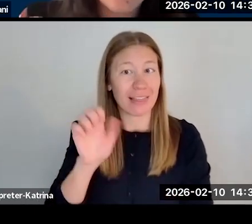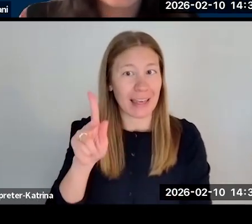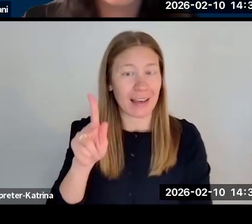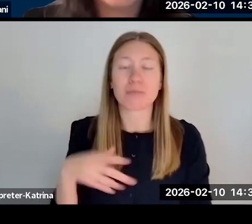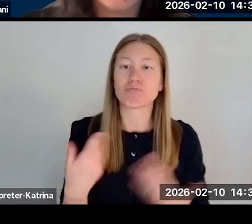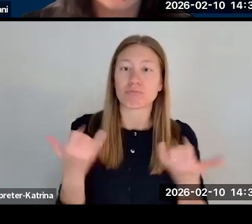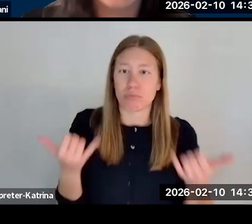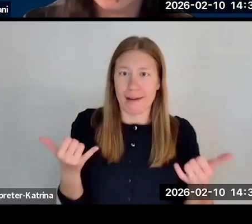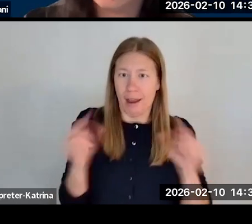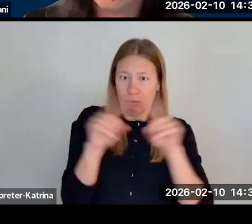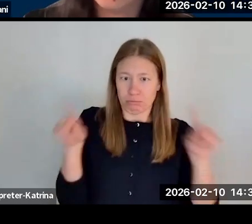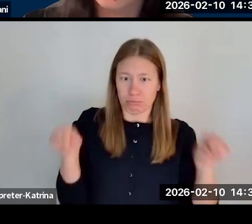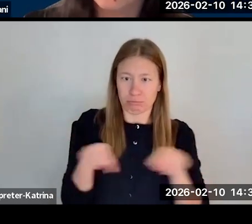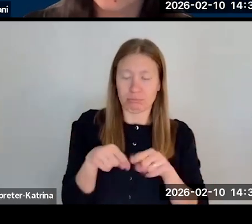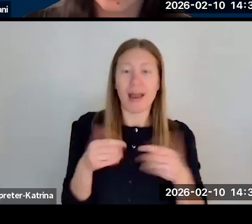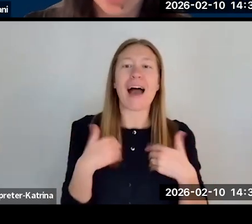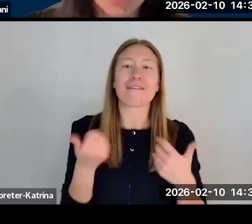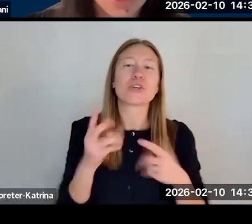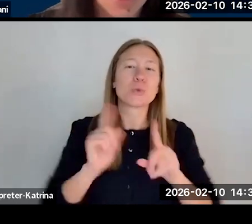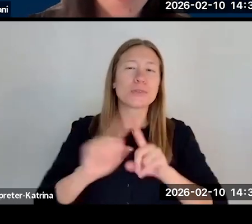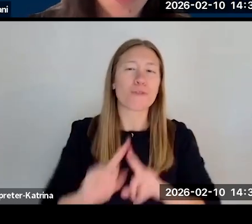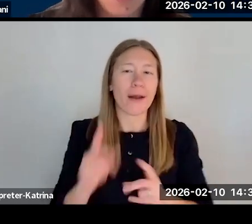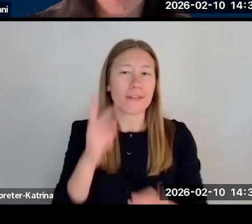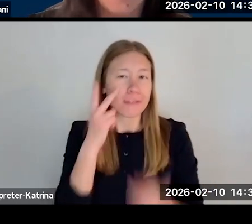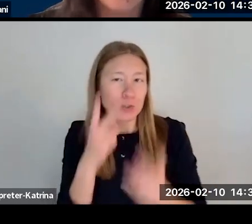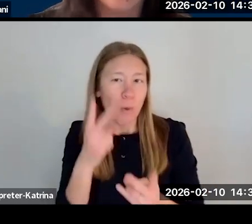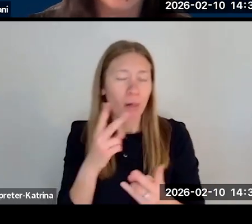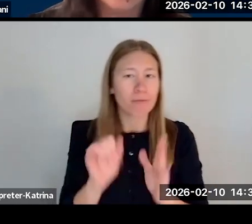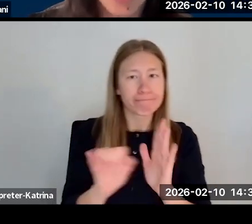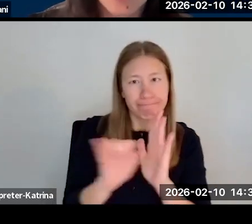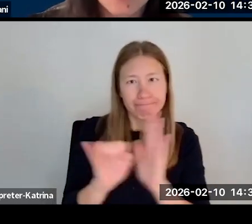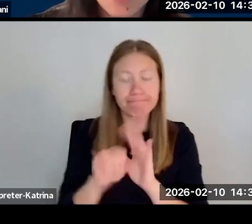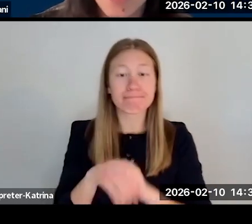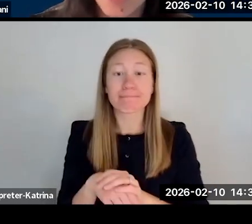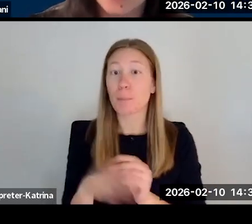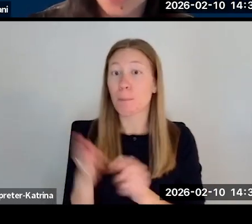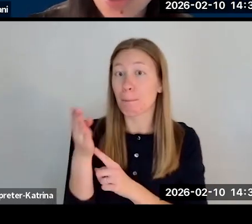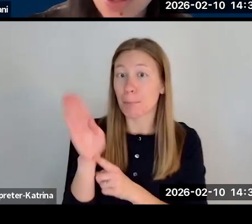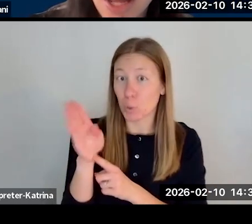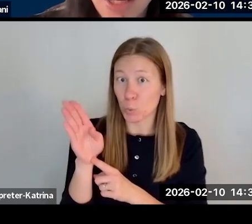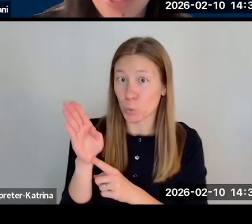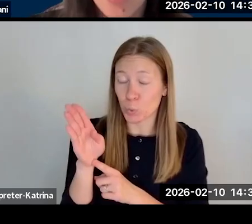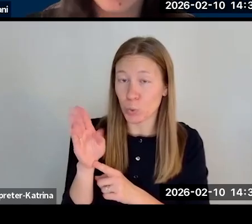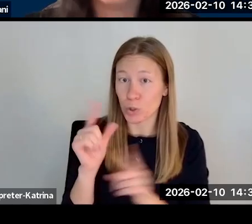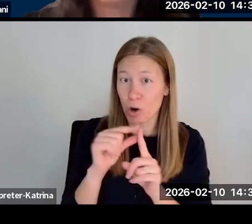I have a few different visual cues working here. I have blue text and an underline